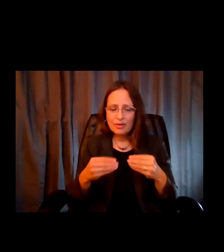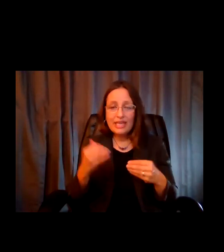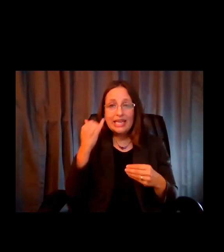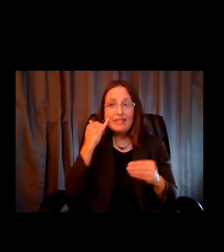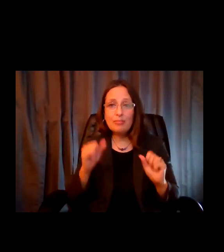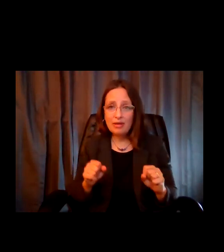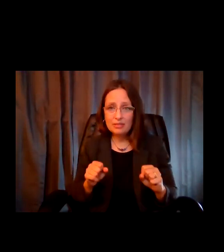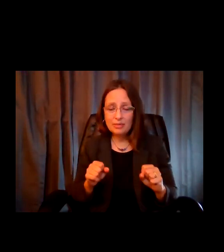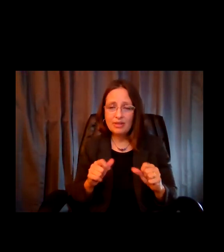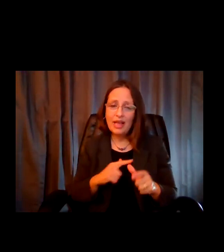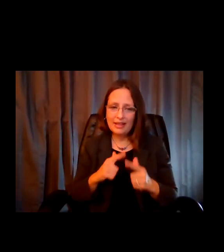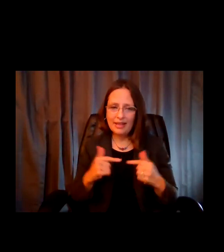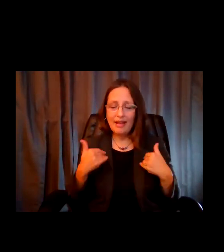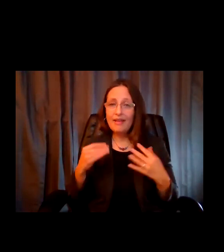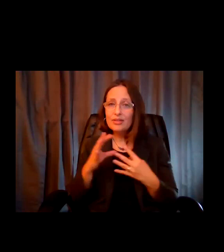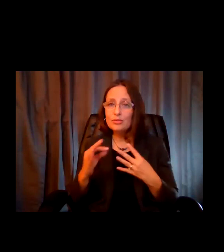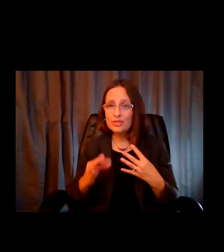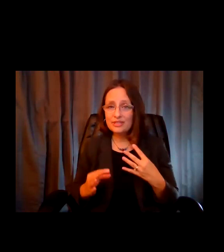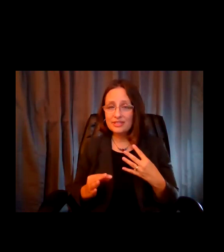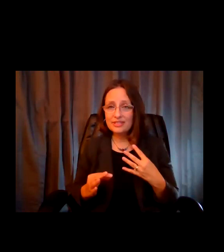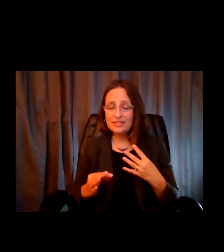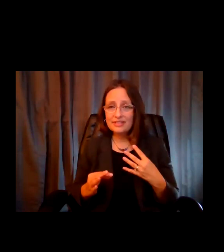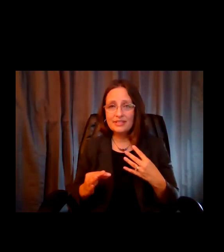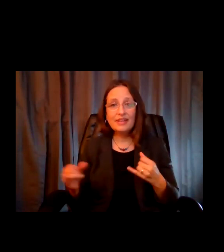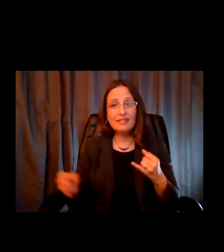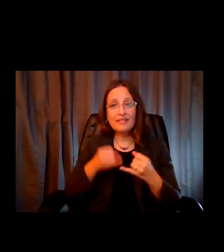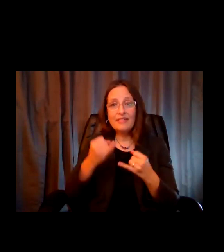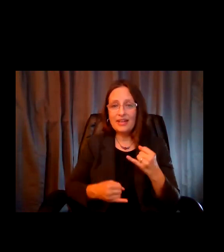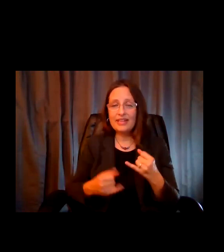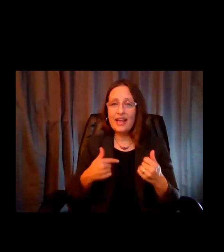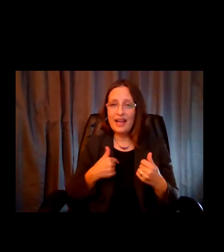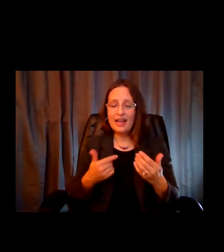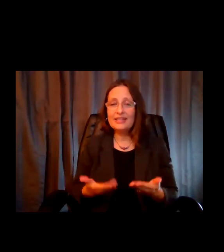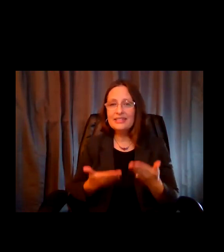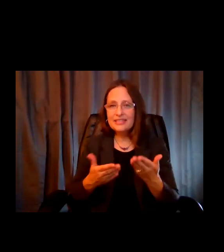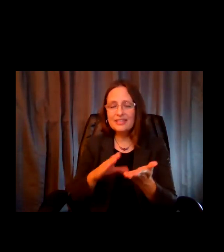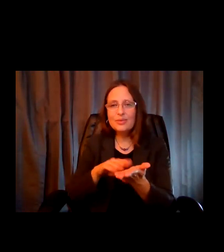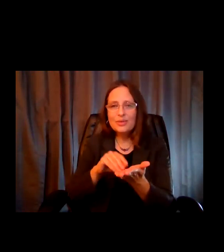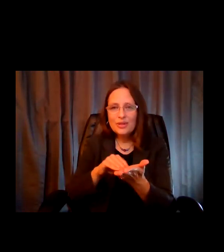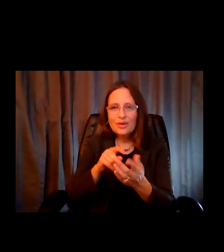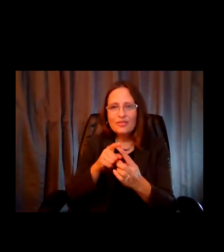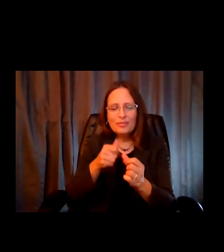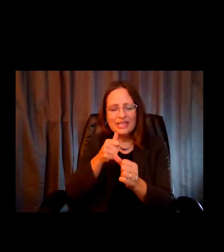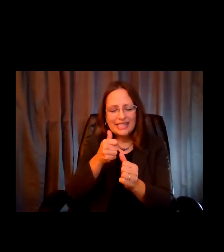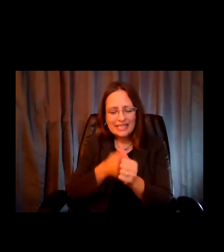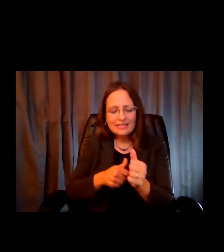With visual, starting with very basic, it's real tbl to look at the lighting in the space